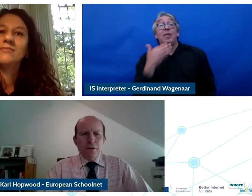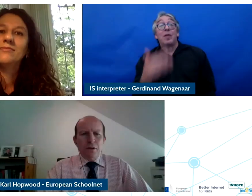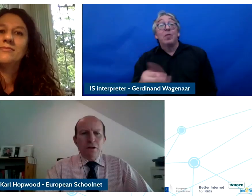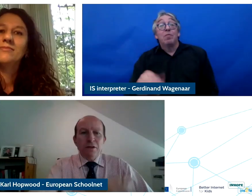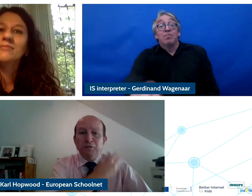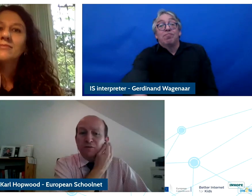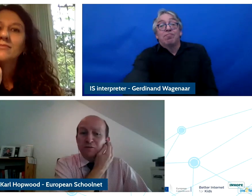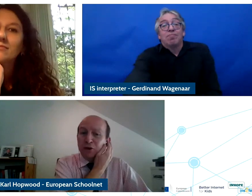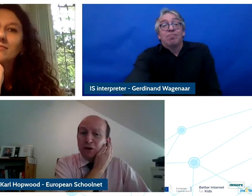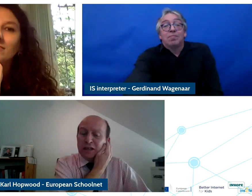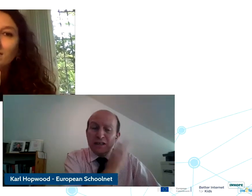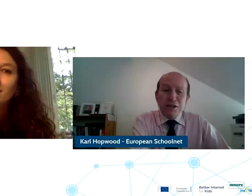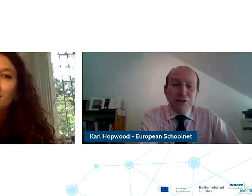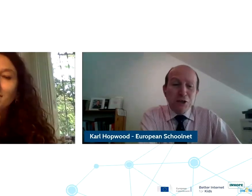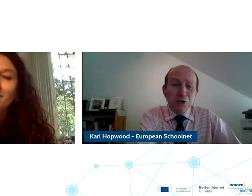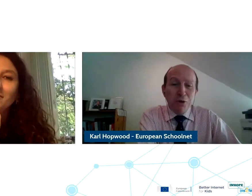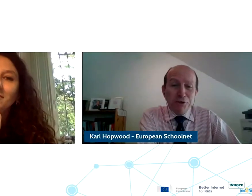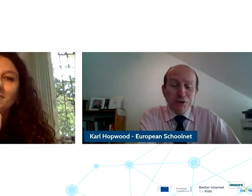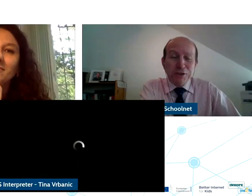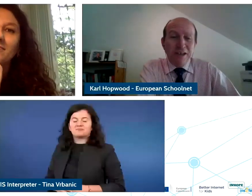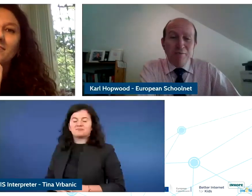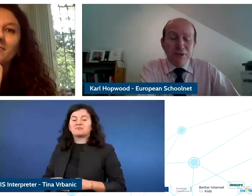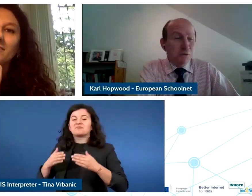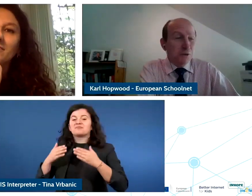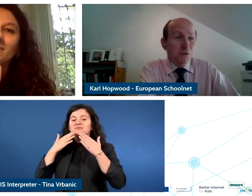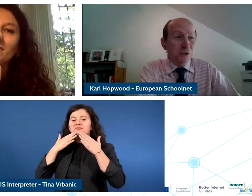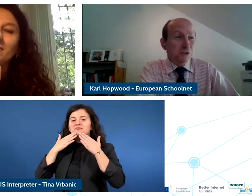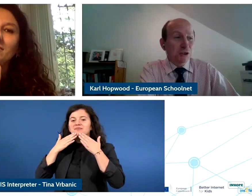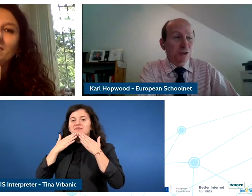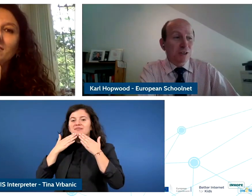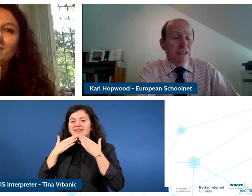Veronica thank you so much.